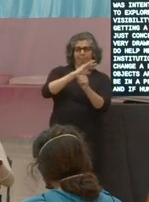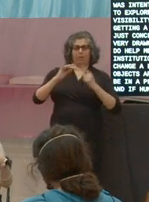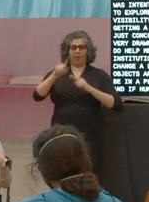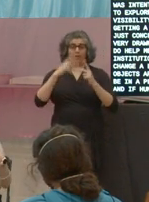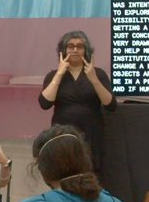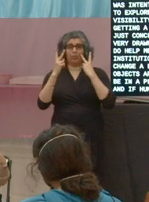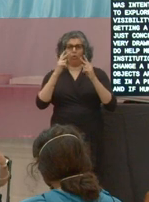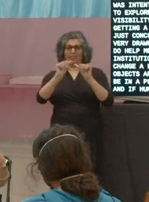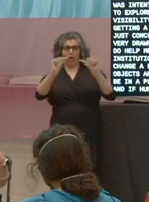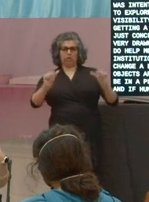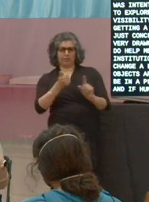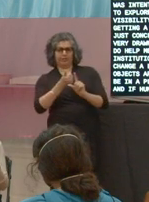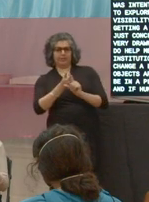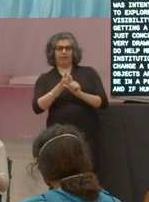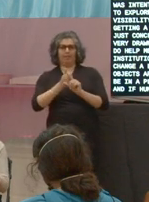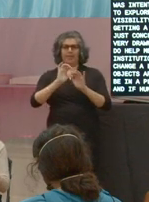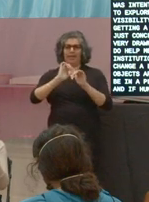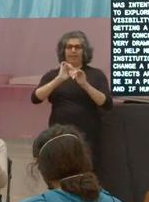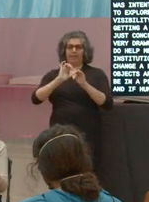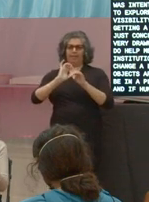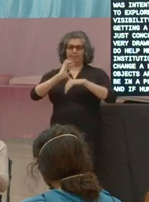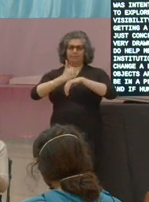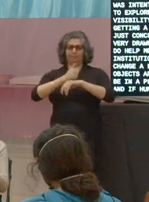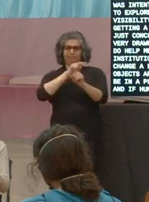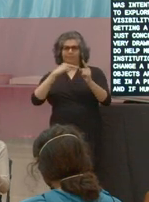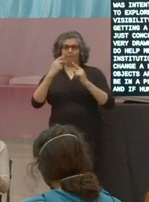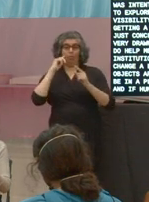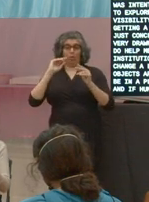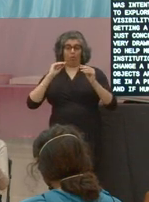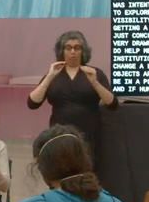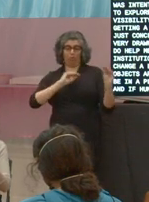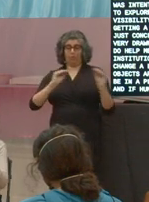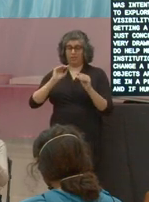becomes a catalyst for, for movement that you present or